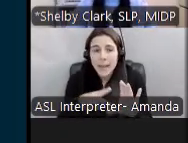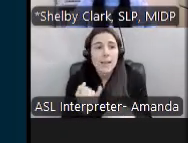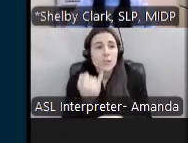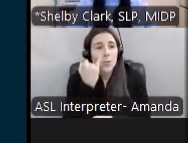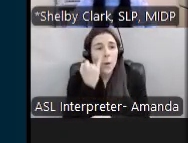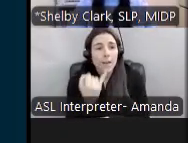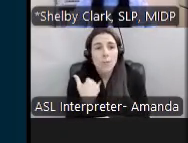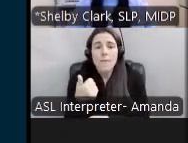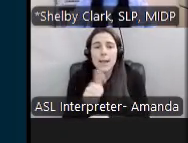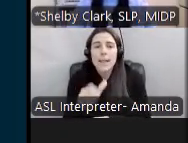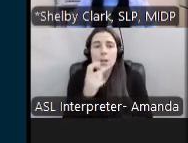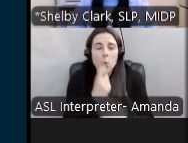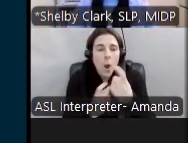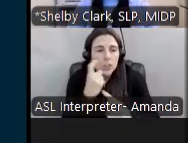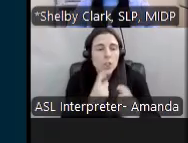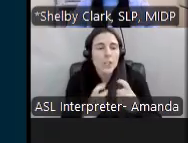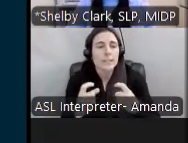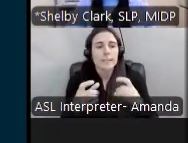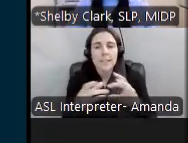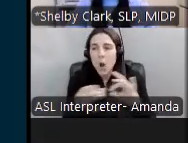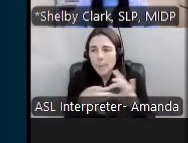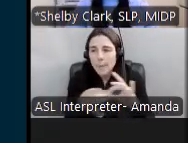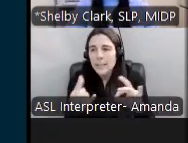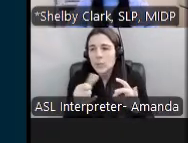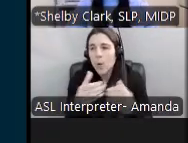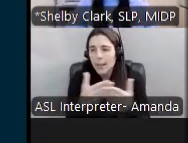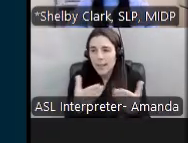any questions or comments or anything that you would like to